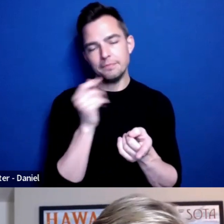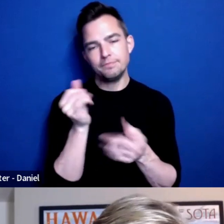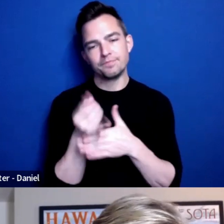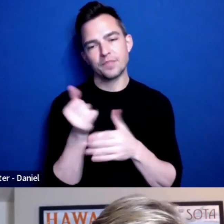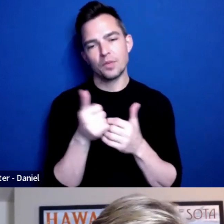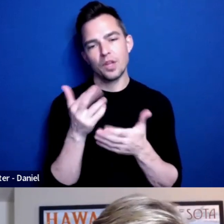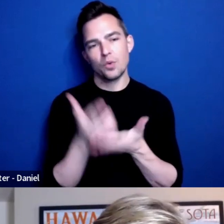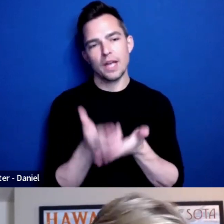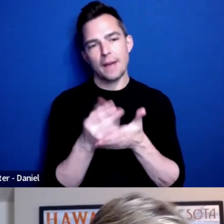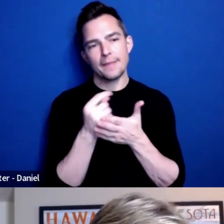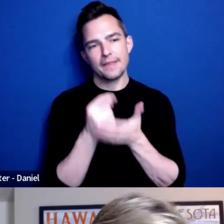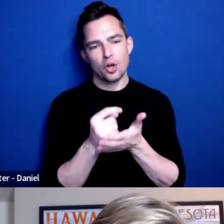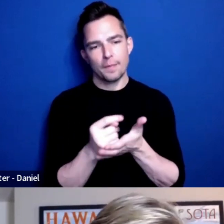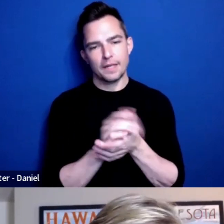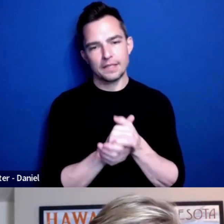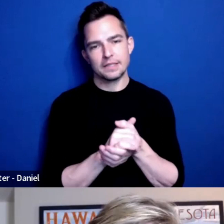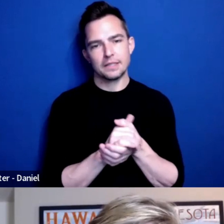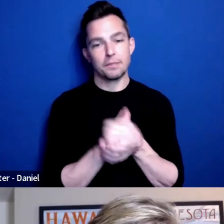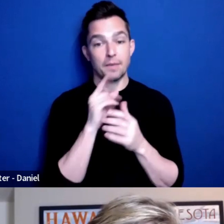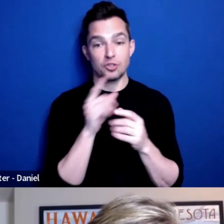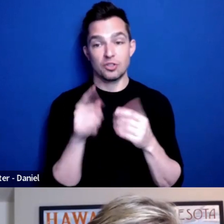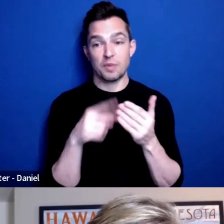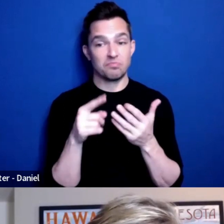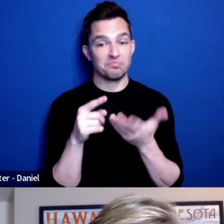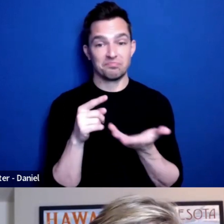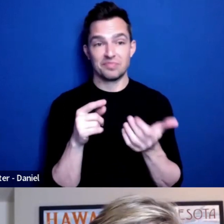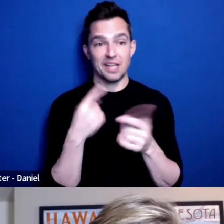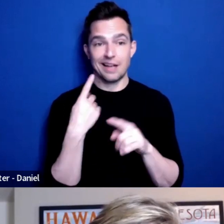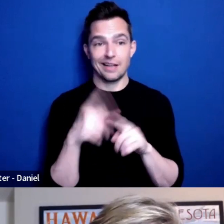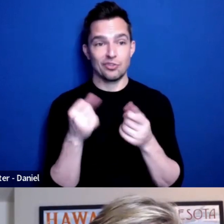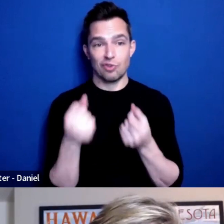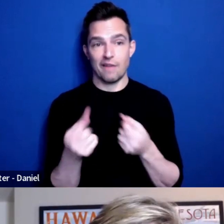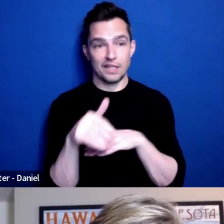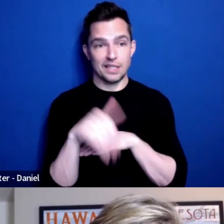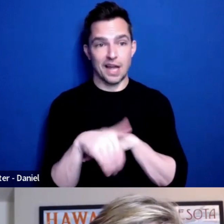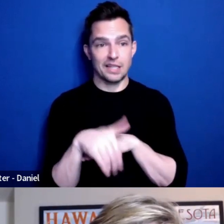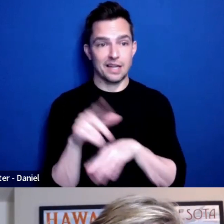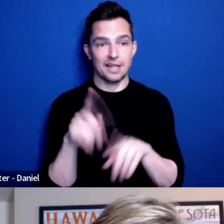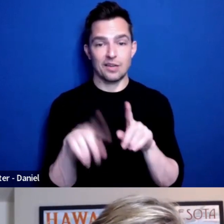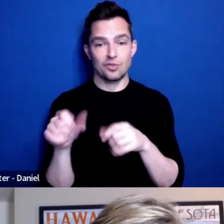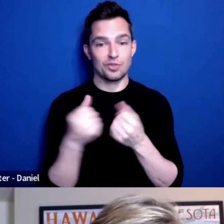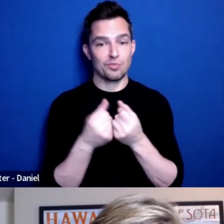therapies. I don't know about most of me, I can't drive at night. I can't go to a support group at night because I can't I